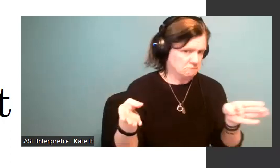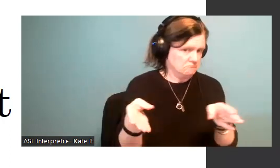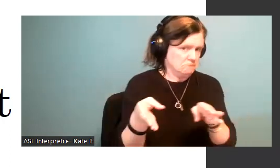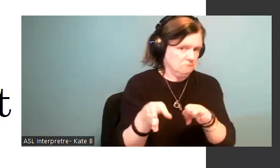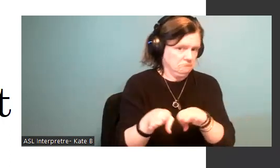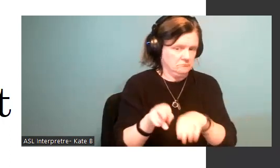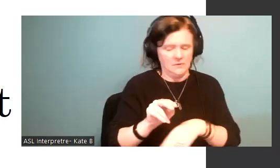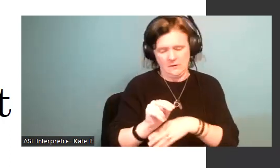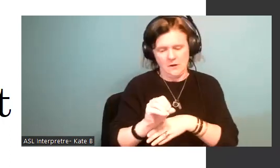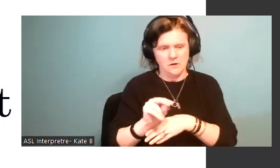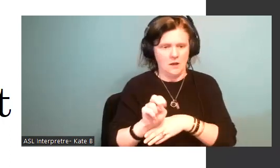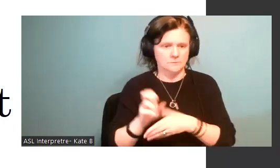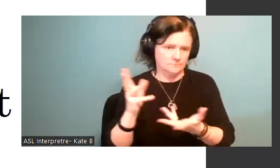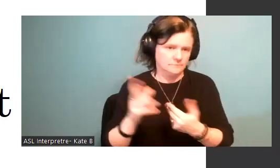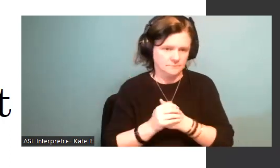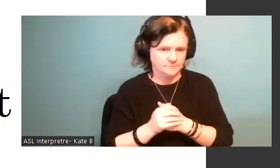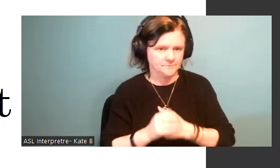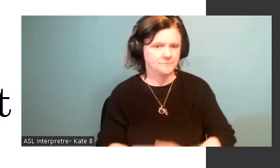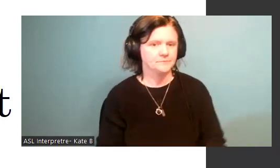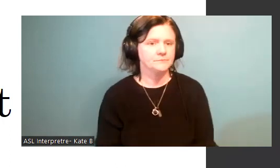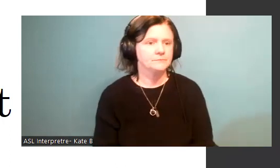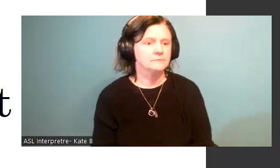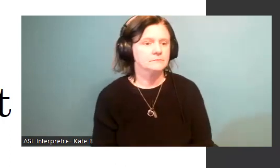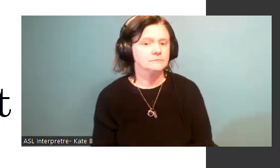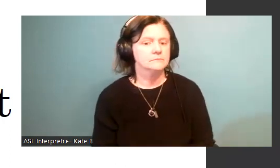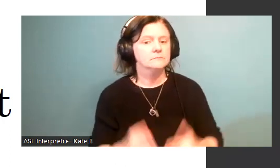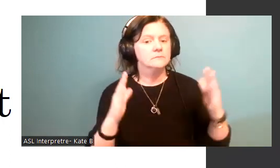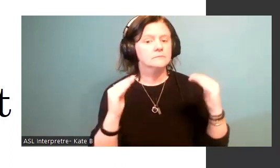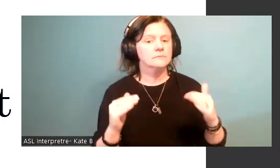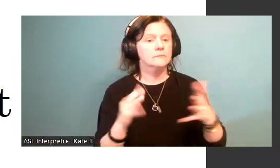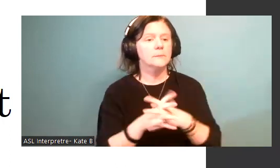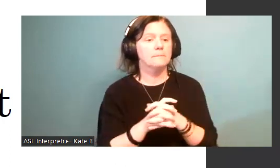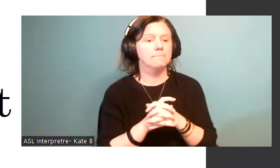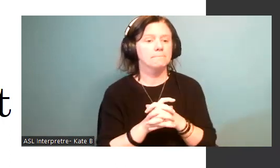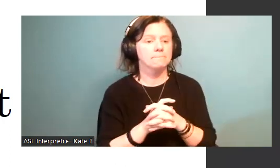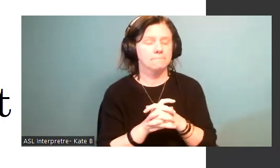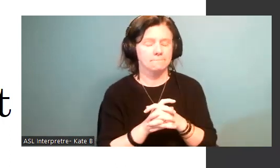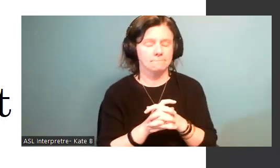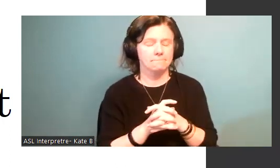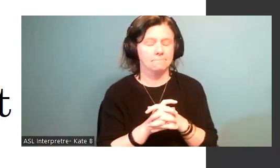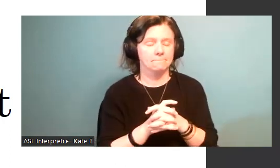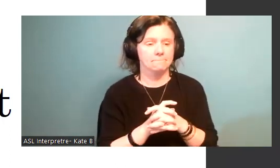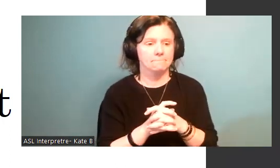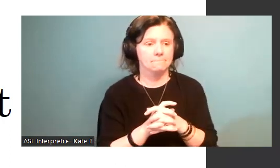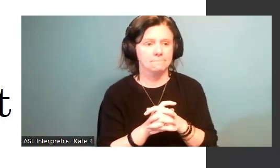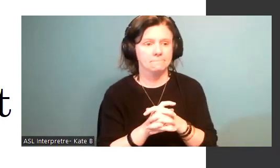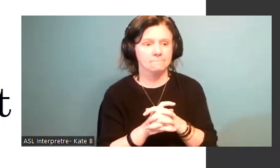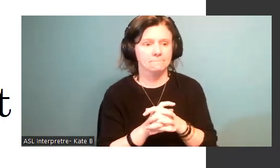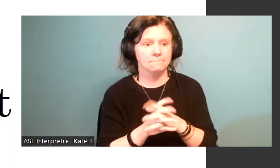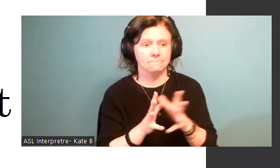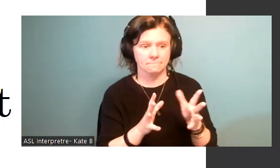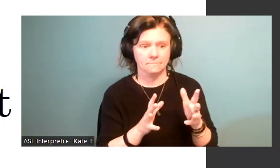which does the same thing, but presentation is